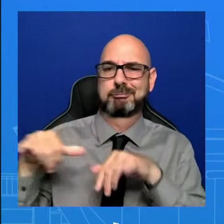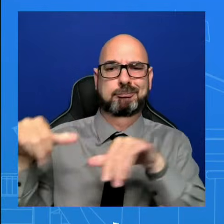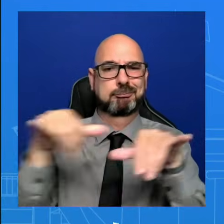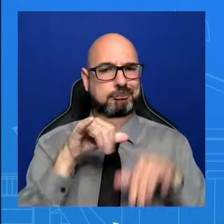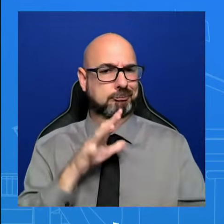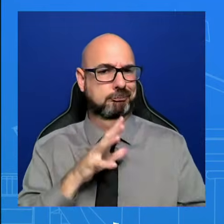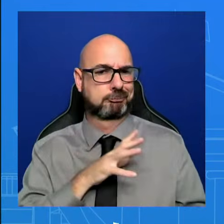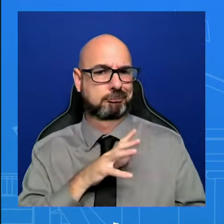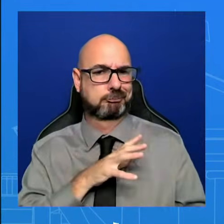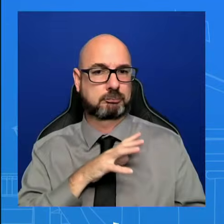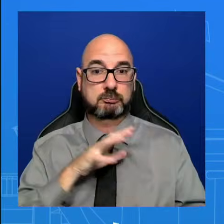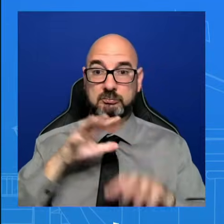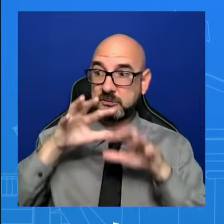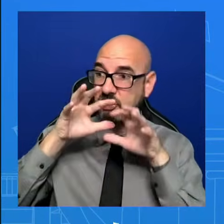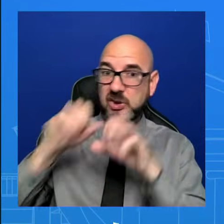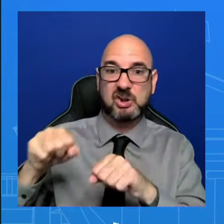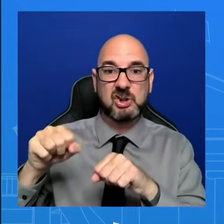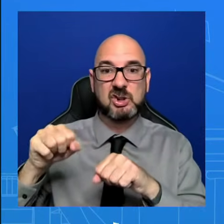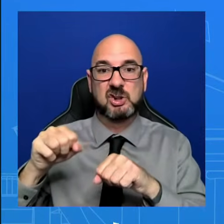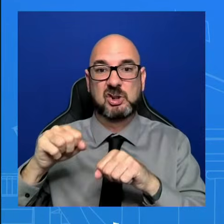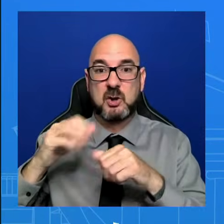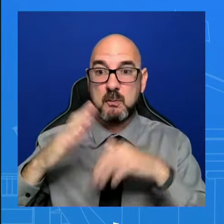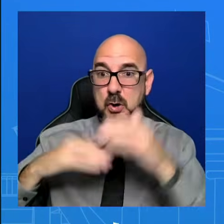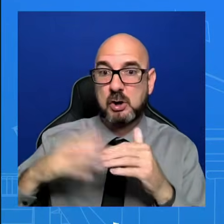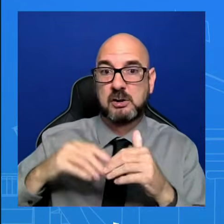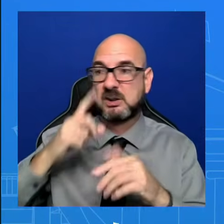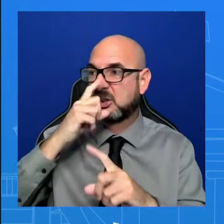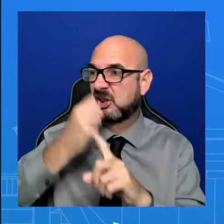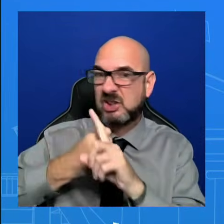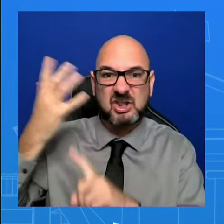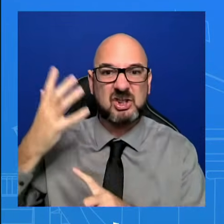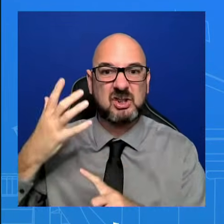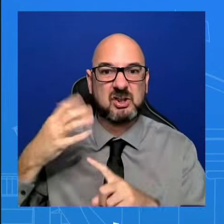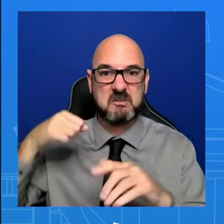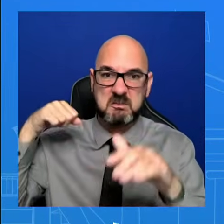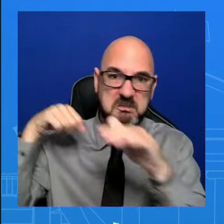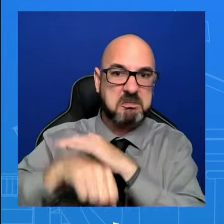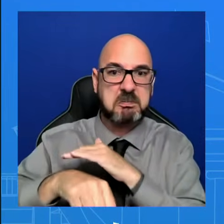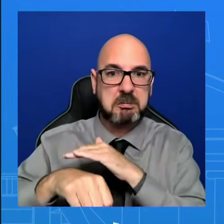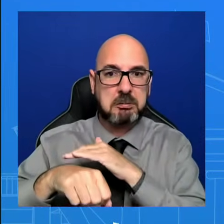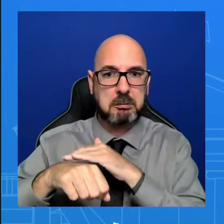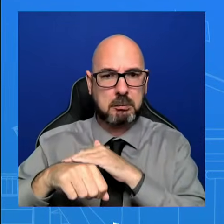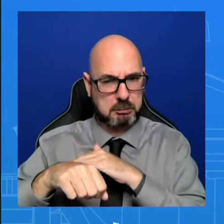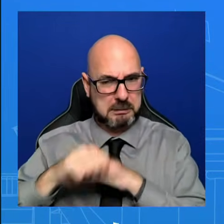is not peacefully protesting. I think we've been very, very clear about that. That is not peacefully protesting.